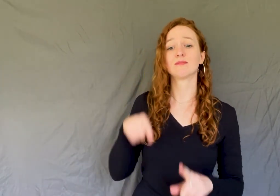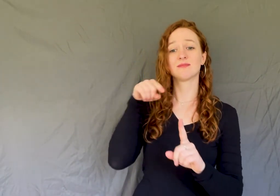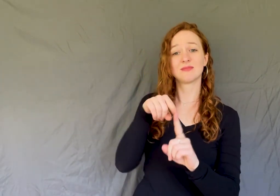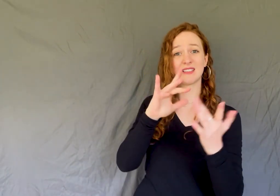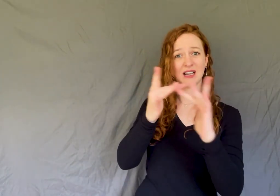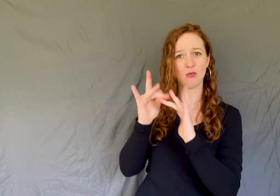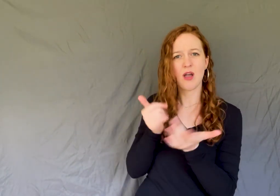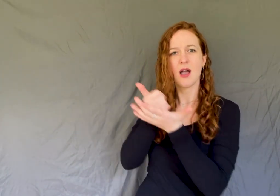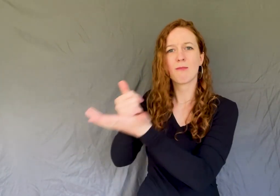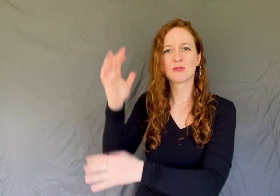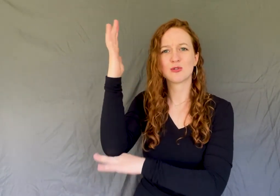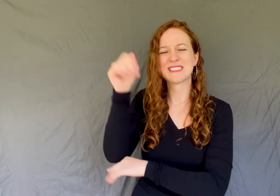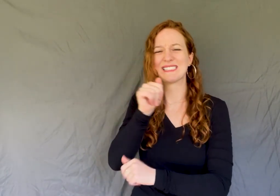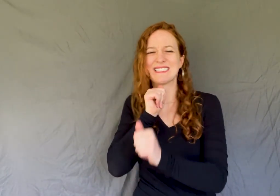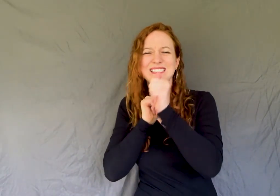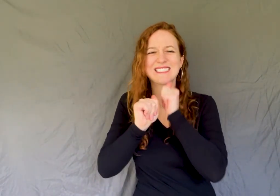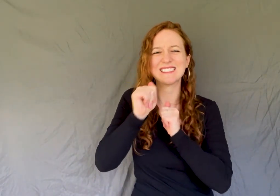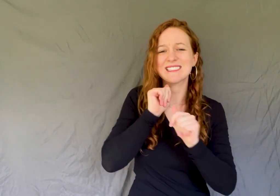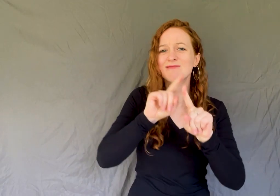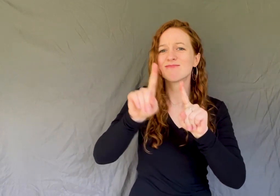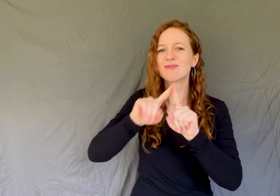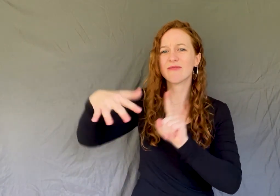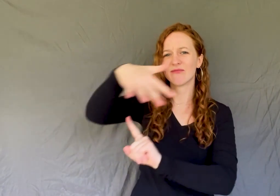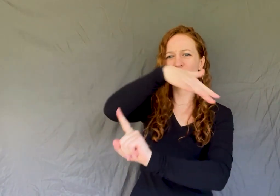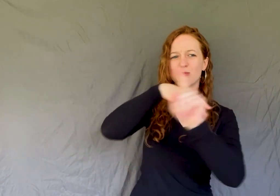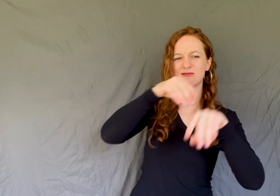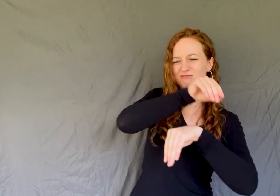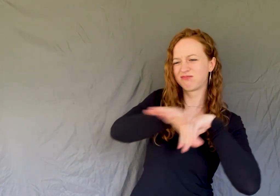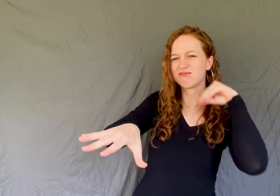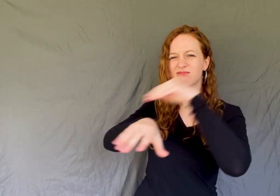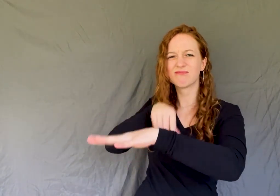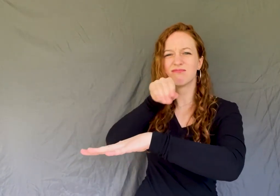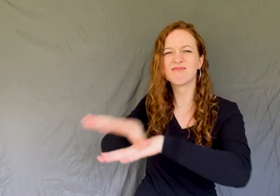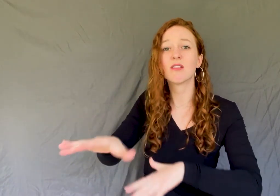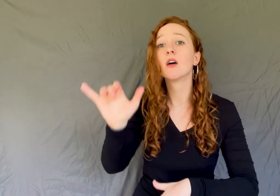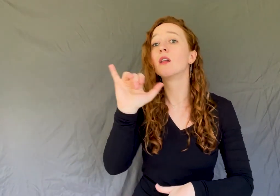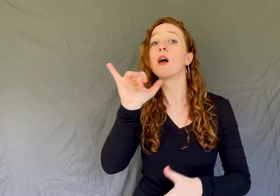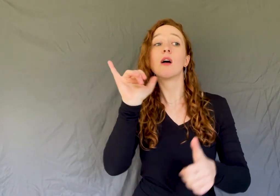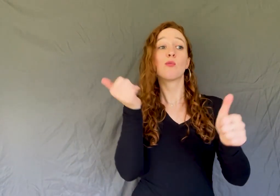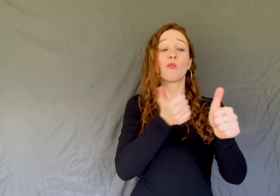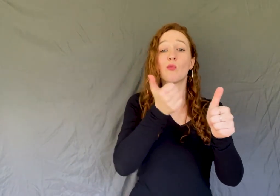Certain species of fungi can facilitate tree resilience to certain environmental stressors